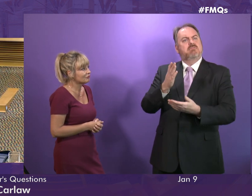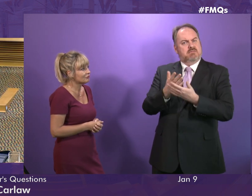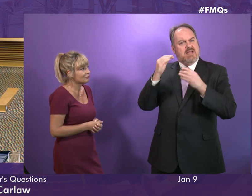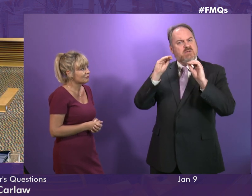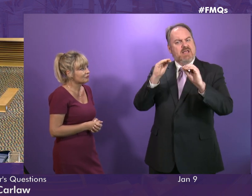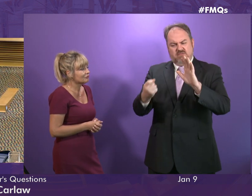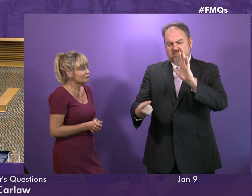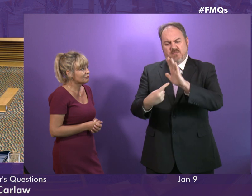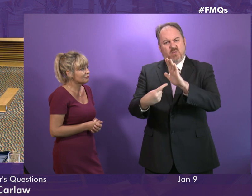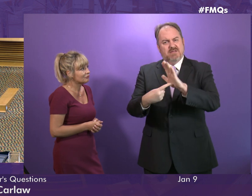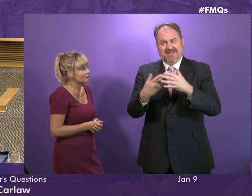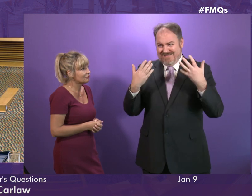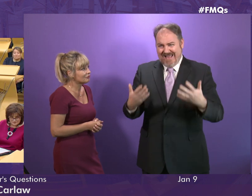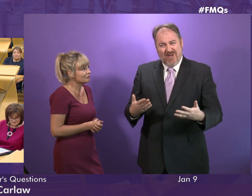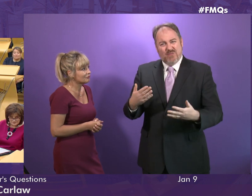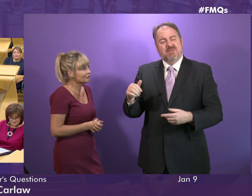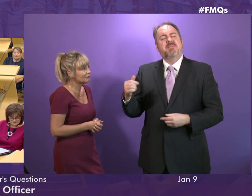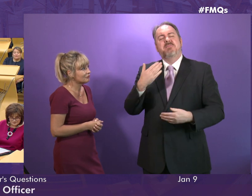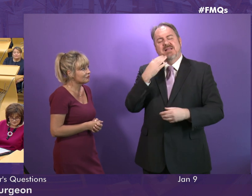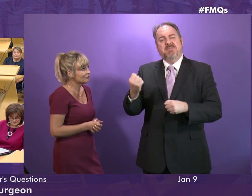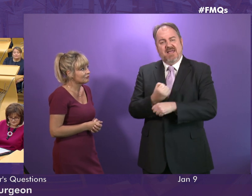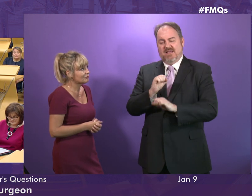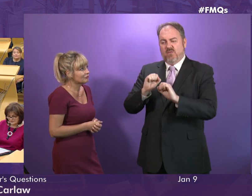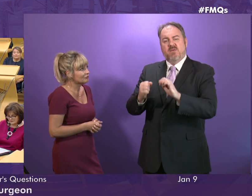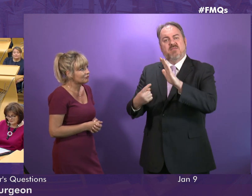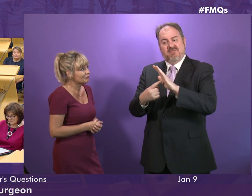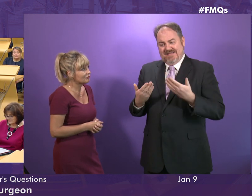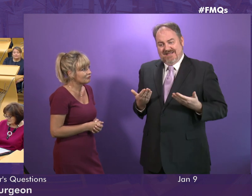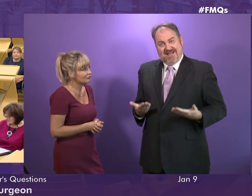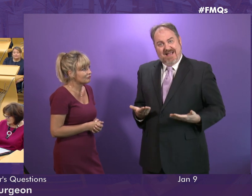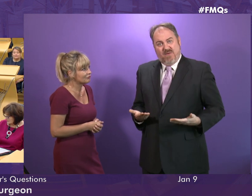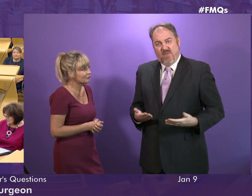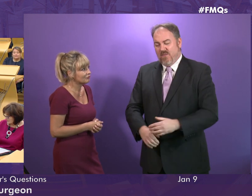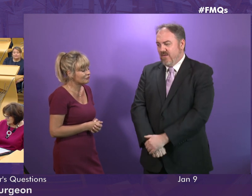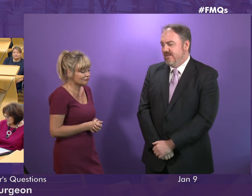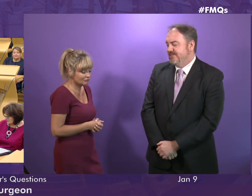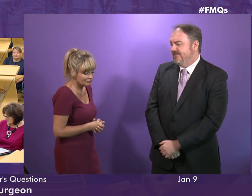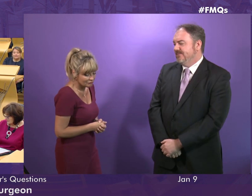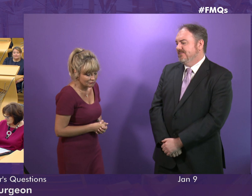time for the First Minister to make it exactly that? The First Minister: Of course, just a matter of weeks ago, the